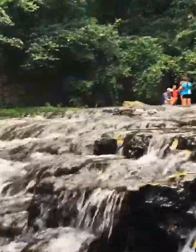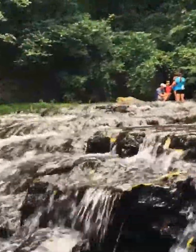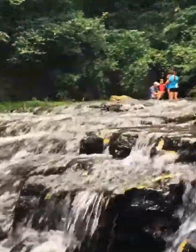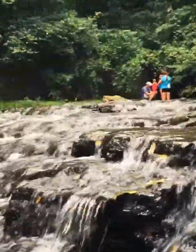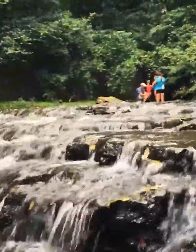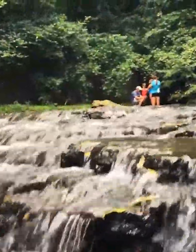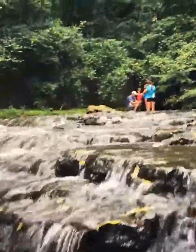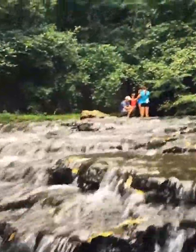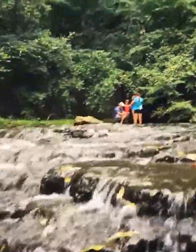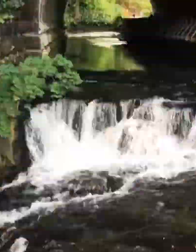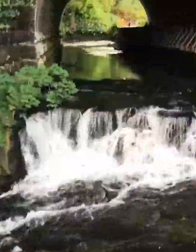Did you realize that the drive to this place from RIT is only 15 minutes away?